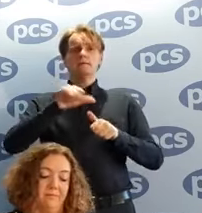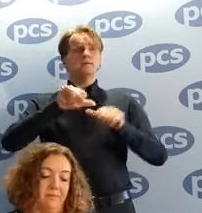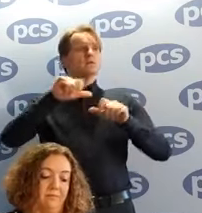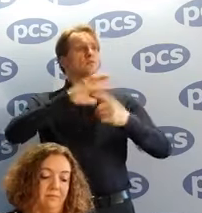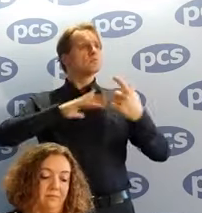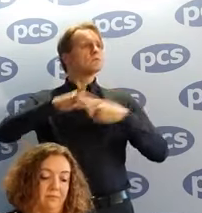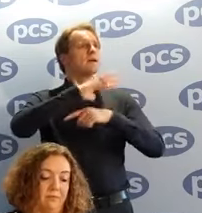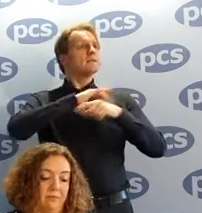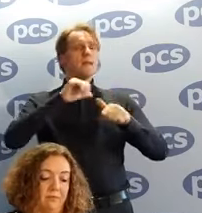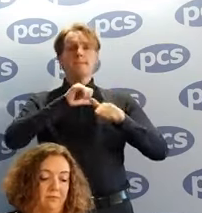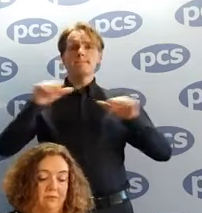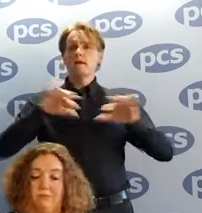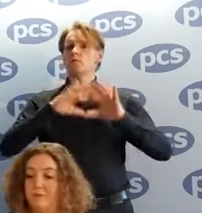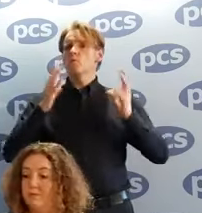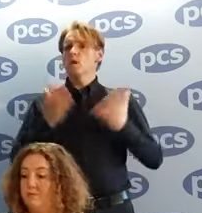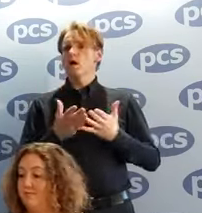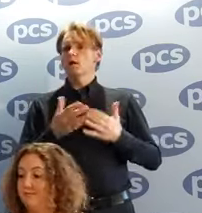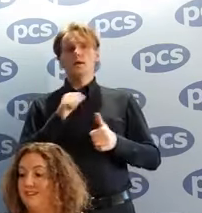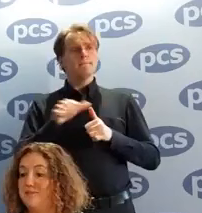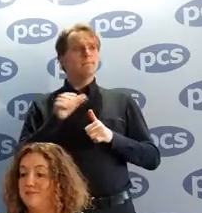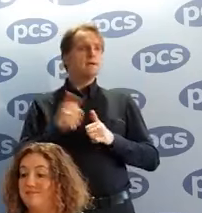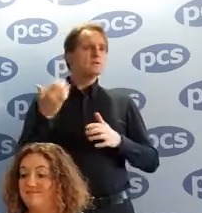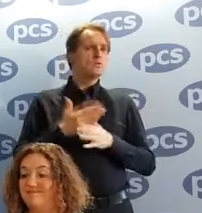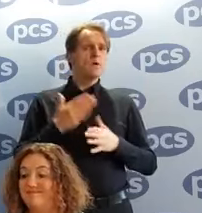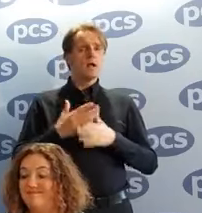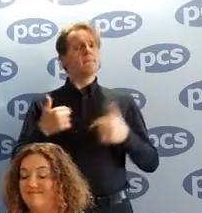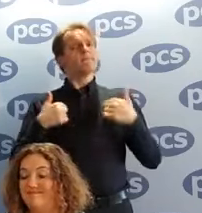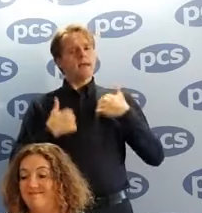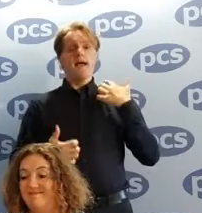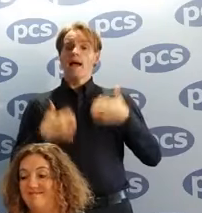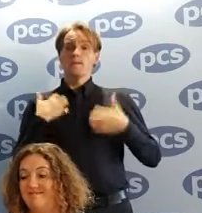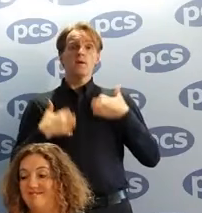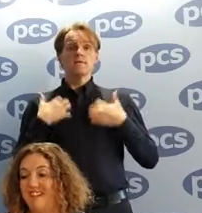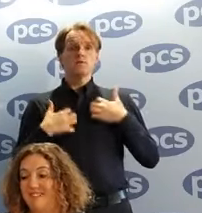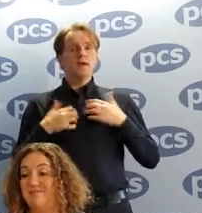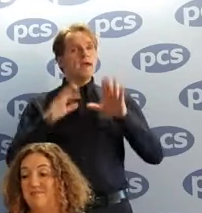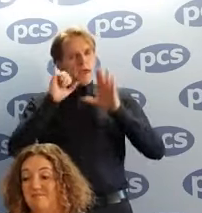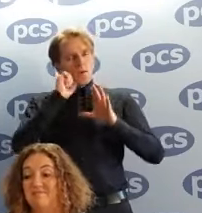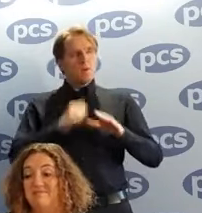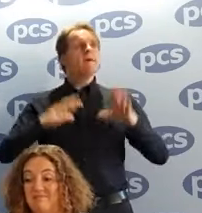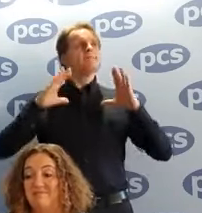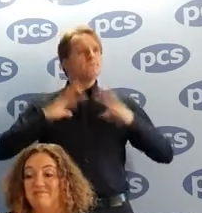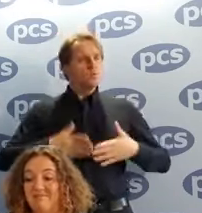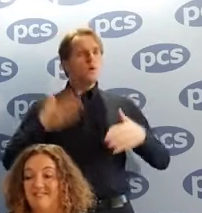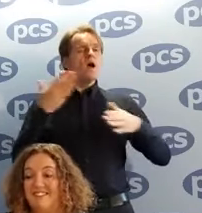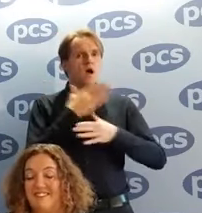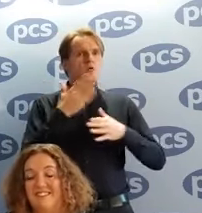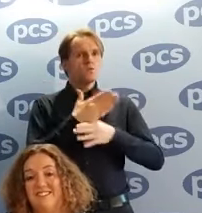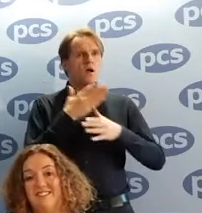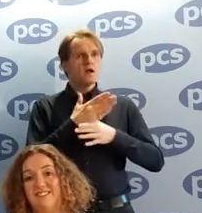that's why I'm looking forward to it I know Fran's looking forward to it as well. It'll be hard work but it'll set us on a course to improve the lives of